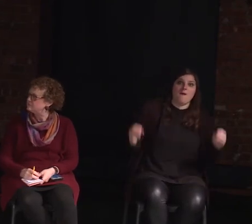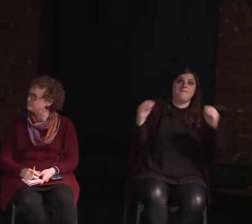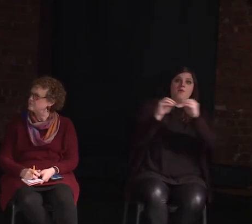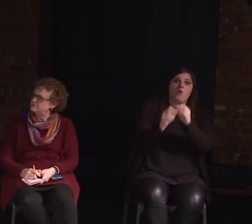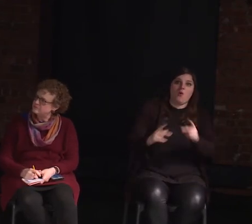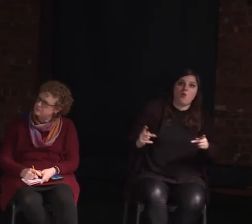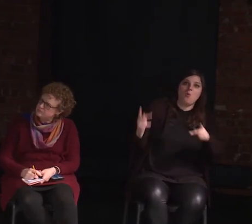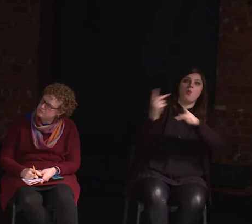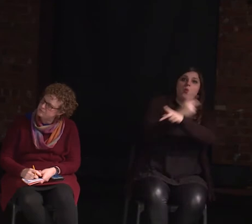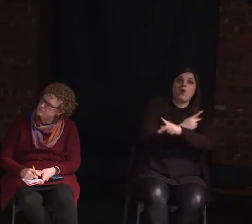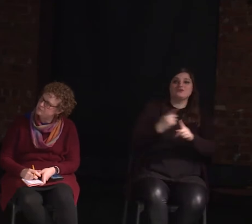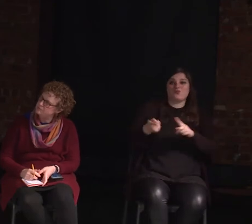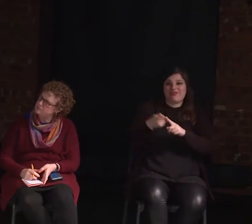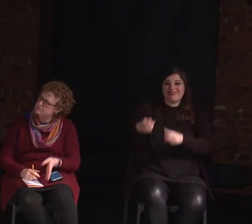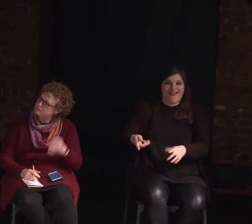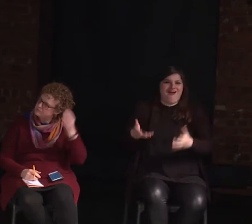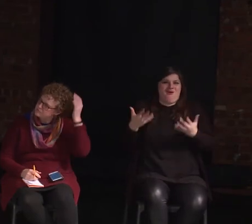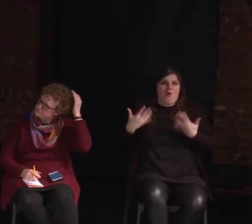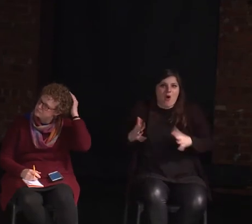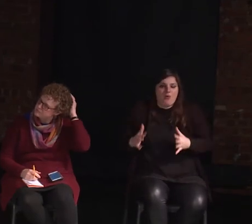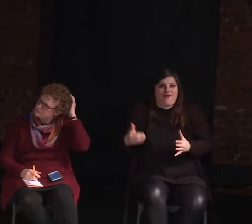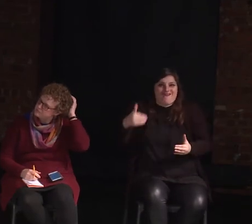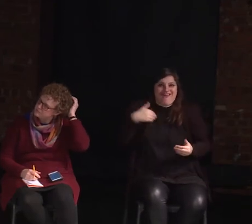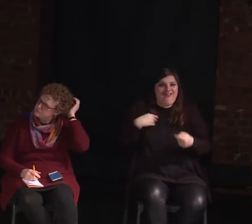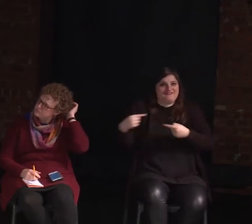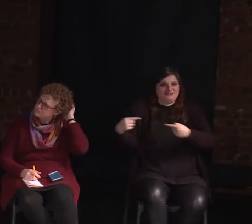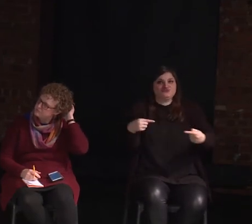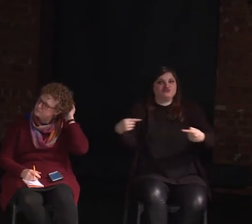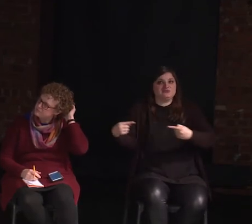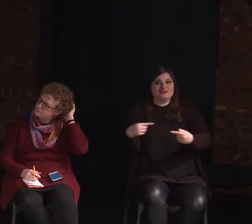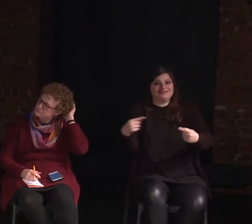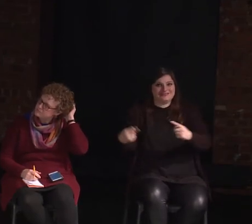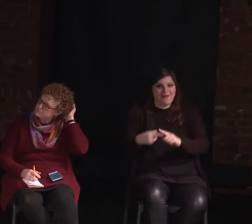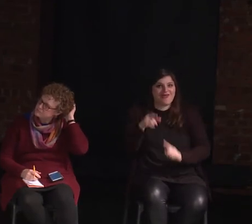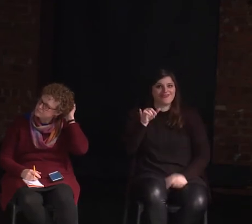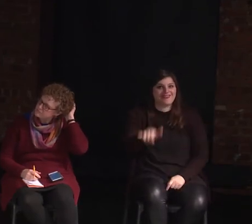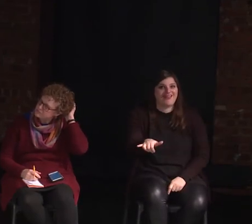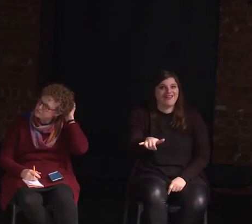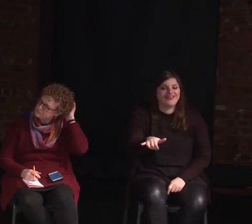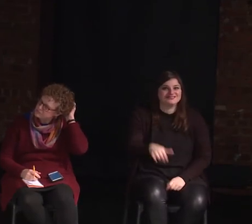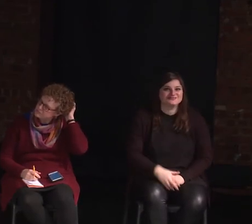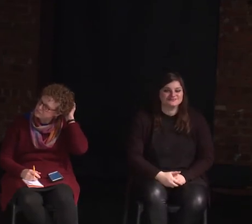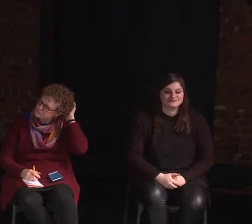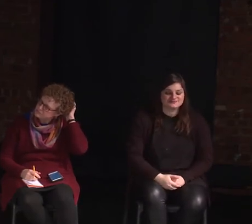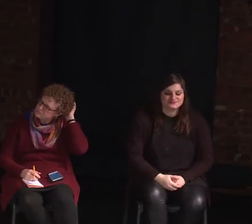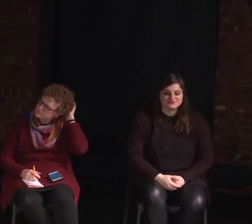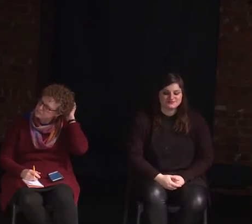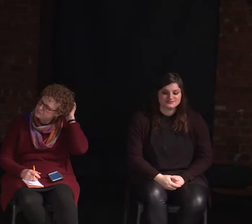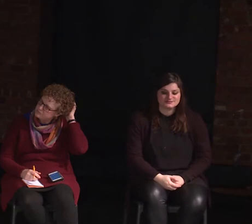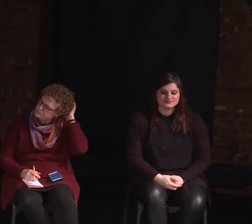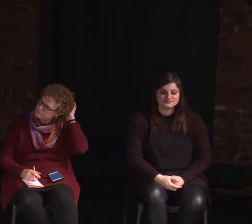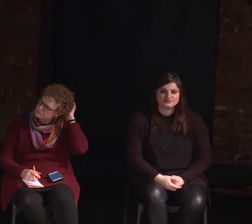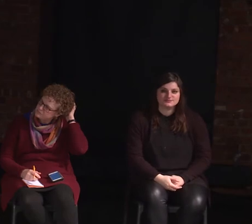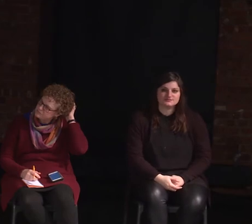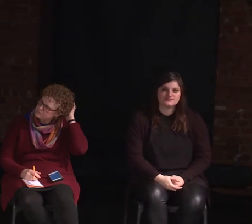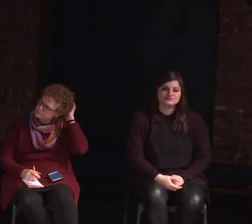To summarize what happened in the monuments commission, the biggest take away was this